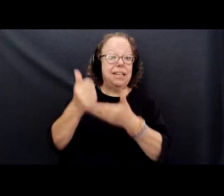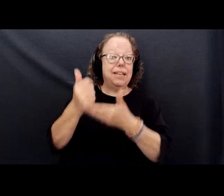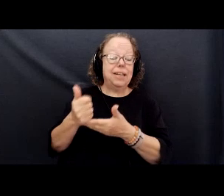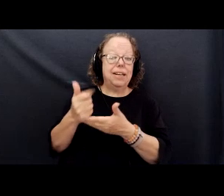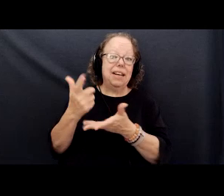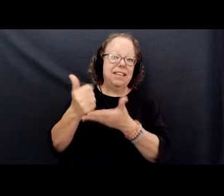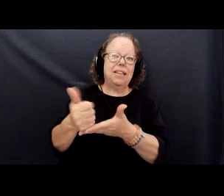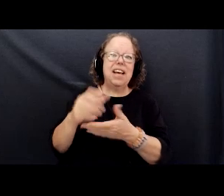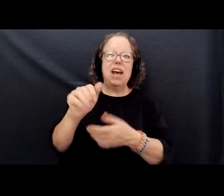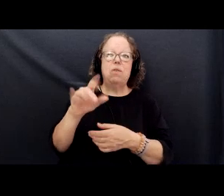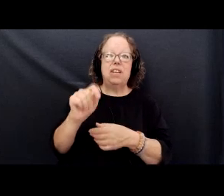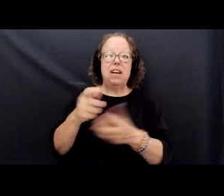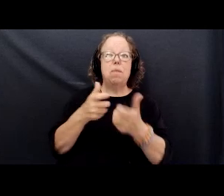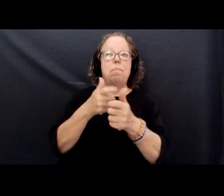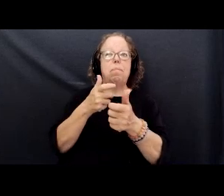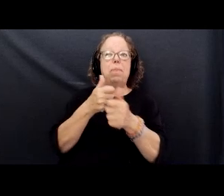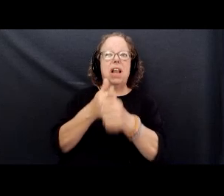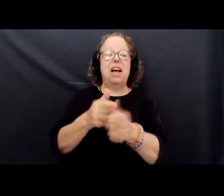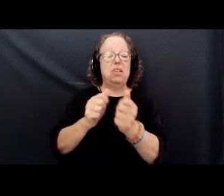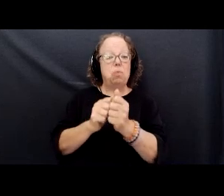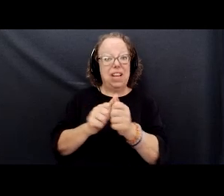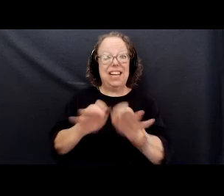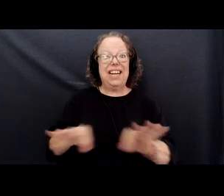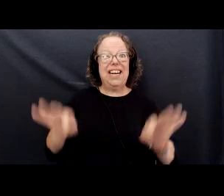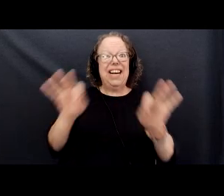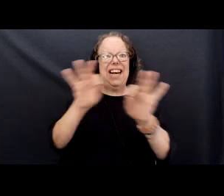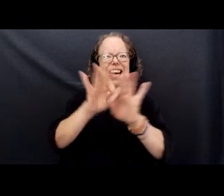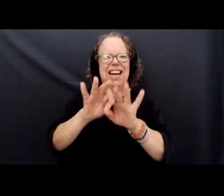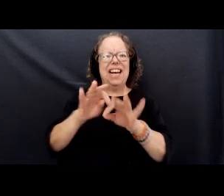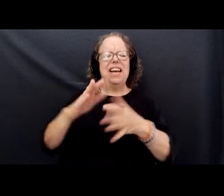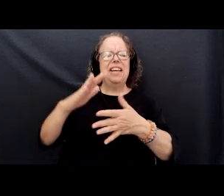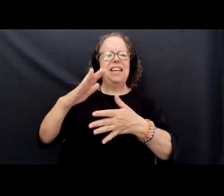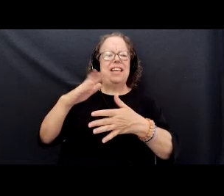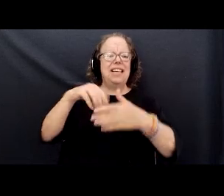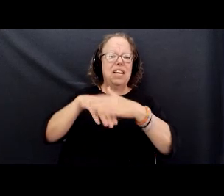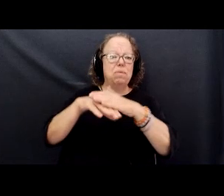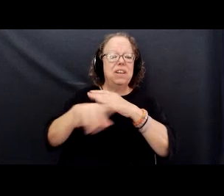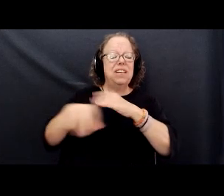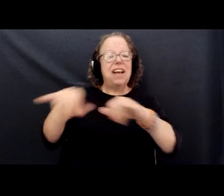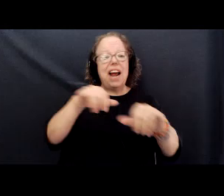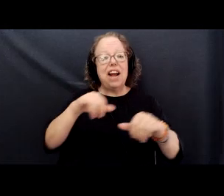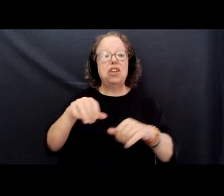AOT complies with key accessibility standards including the ADA, section 508